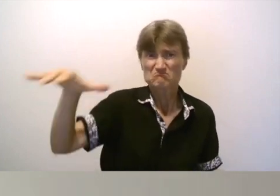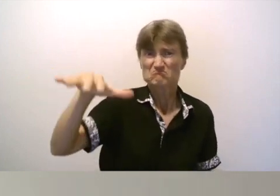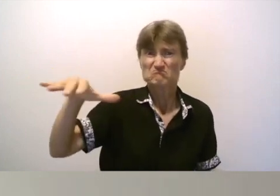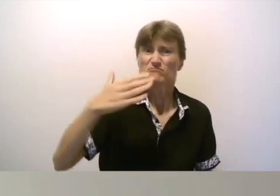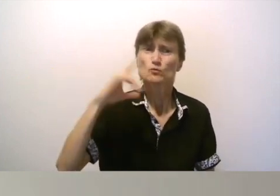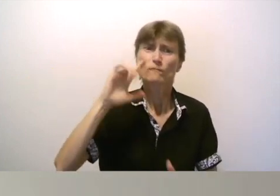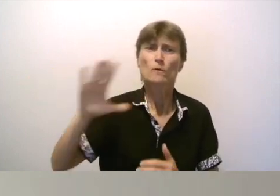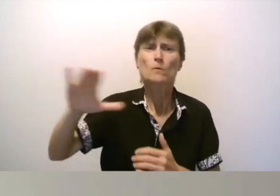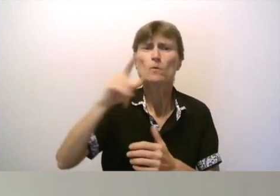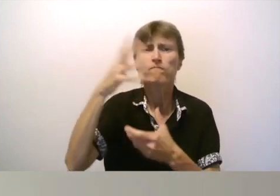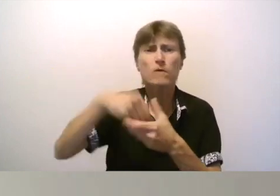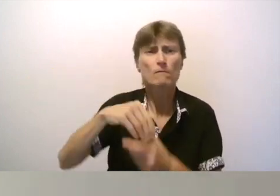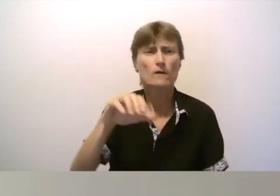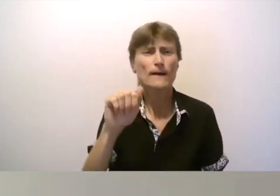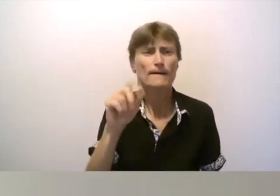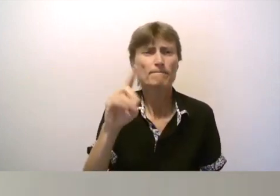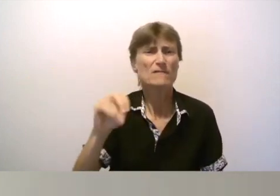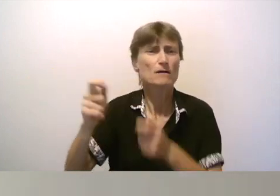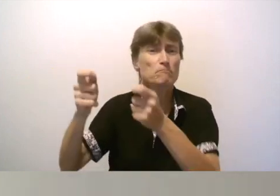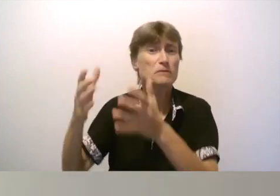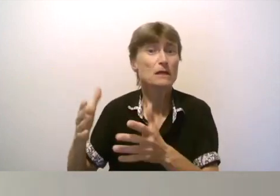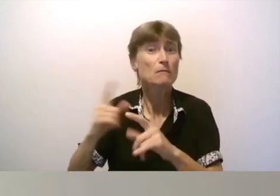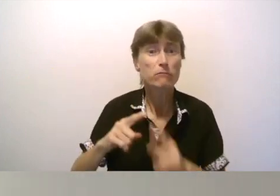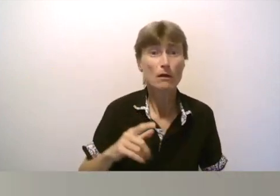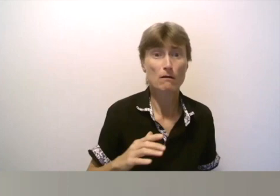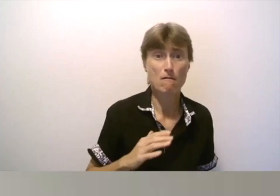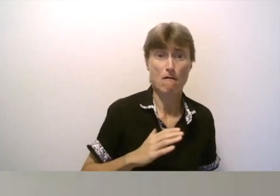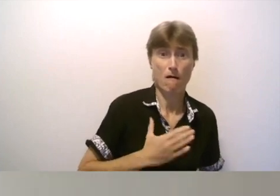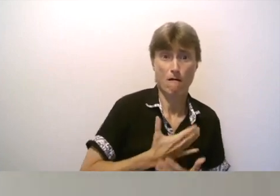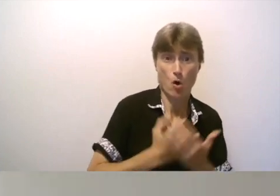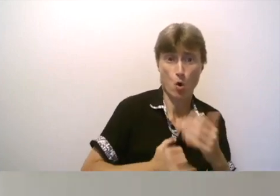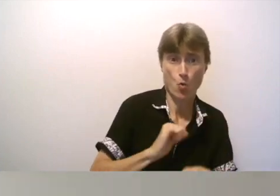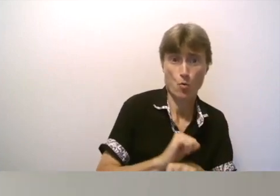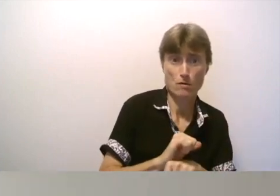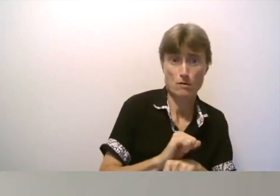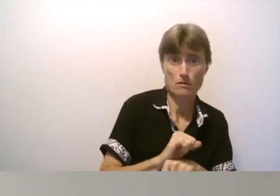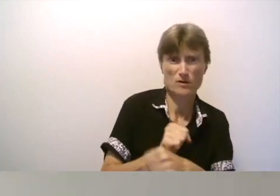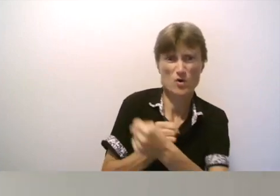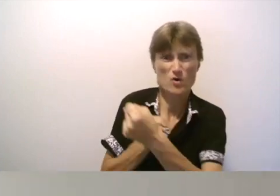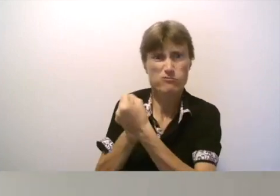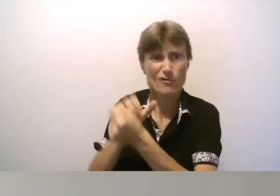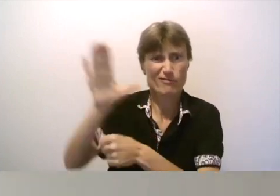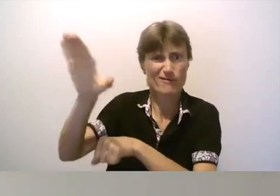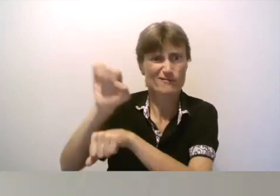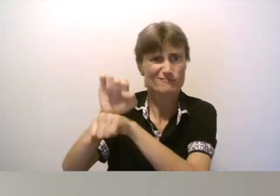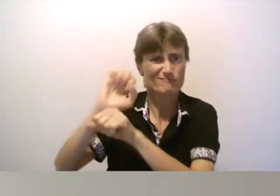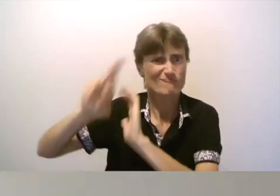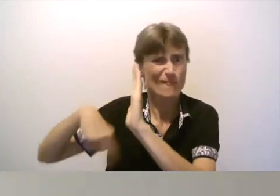none of which can exist without artists making work i was profoundly moved by the video that was shared